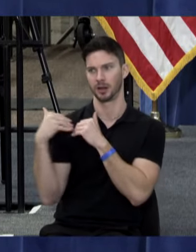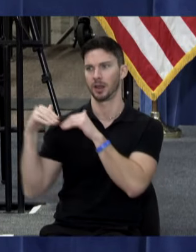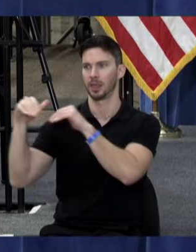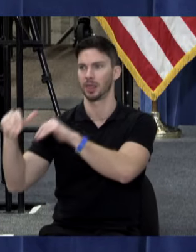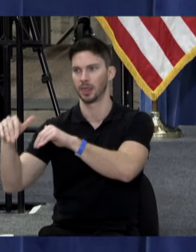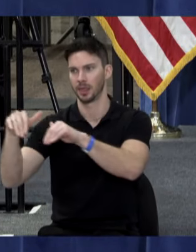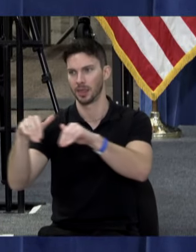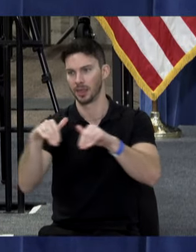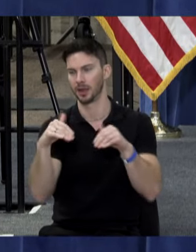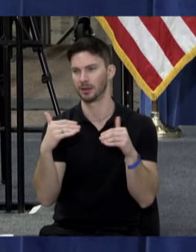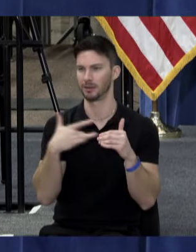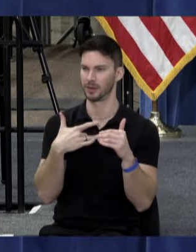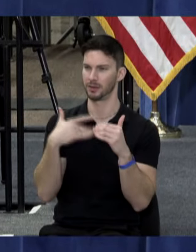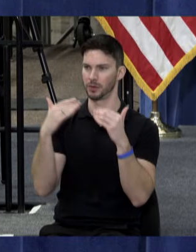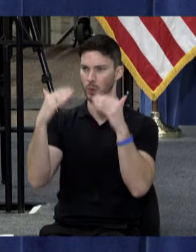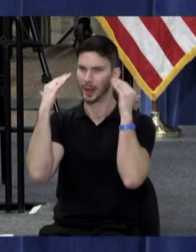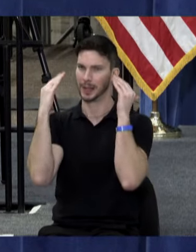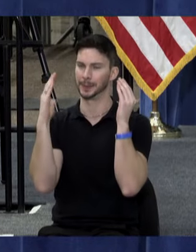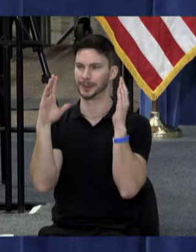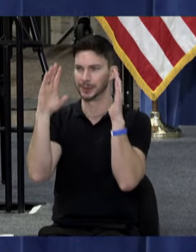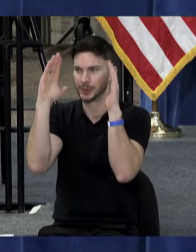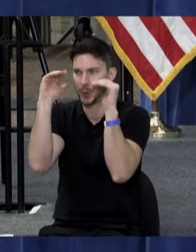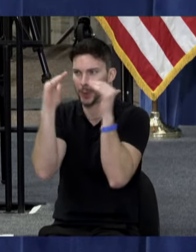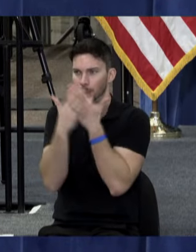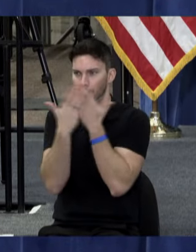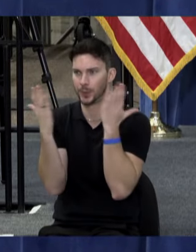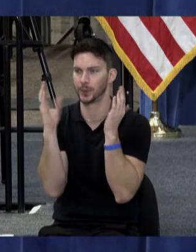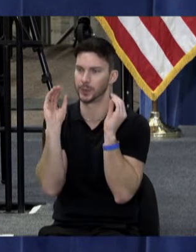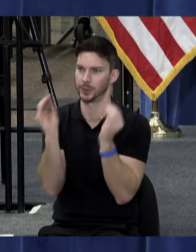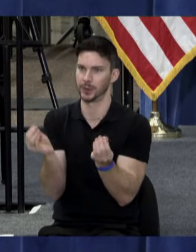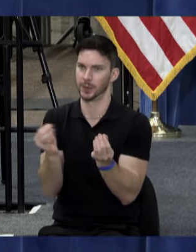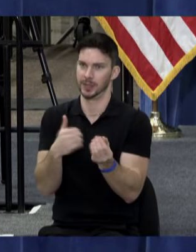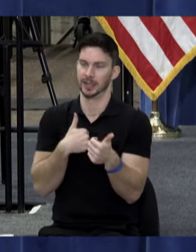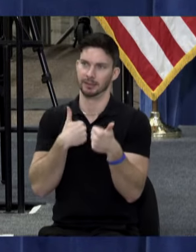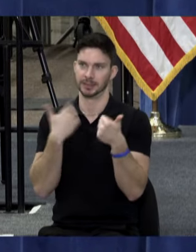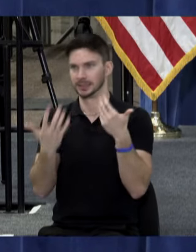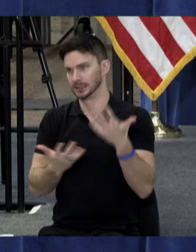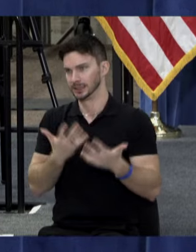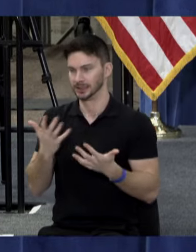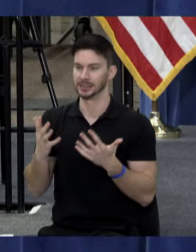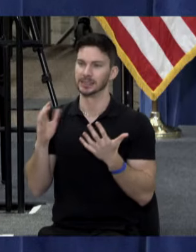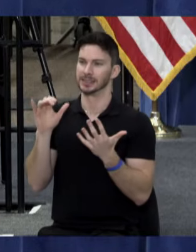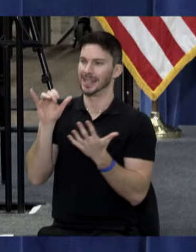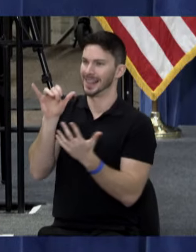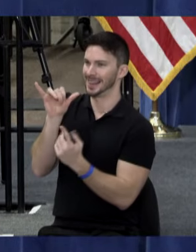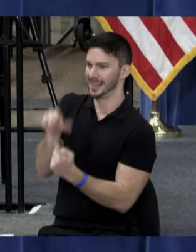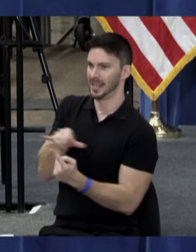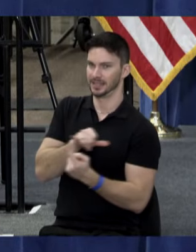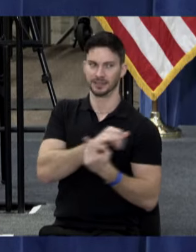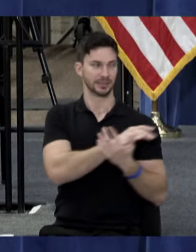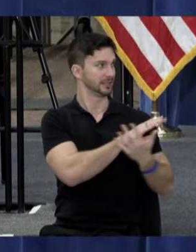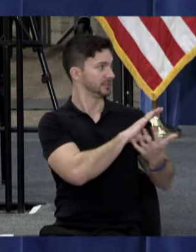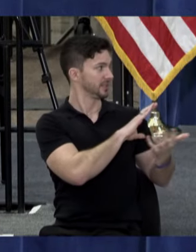you know, feel there's hopelessness, loss of life. This stuff right here saved my life,